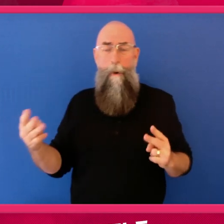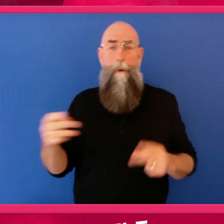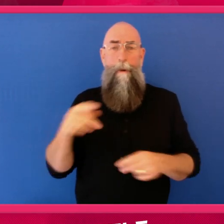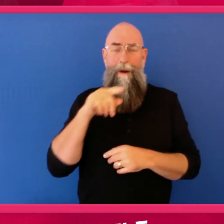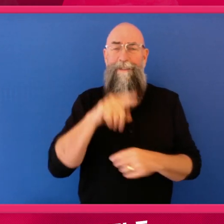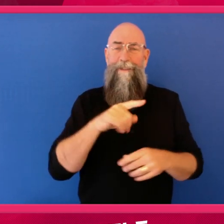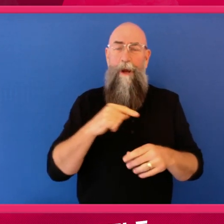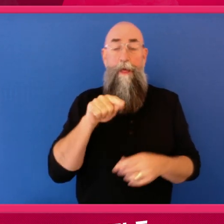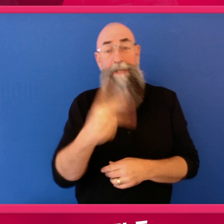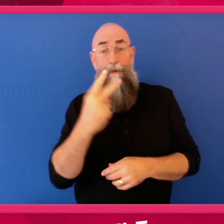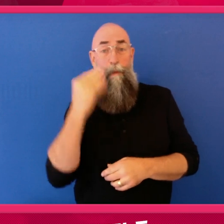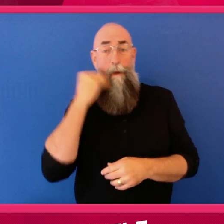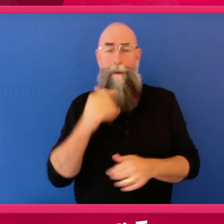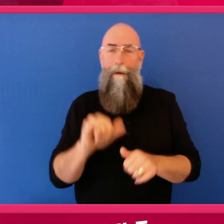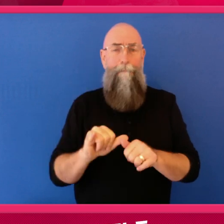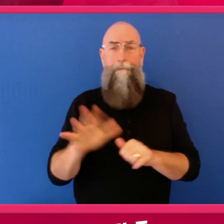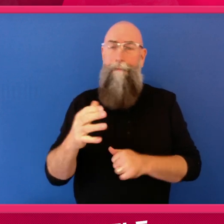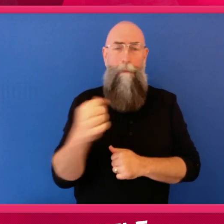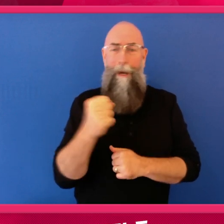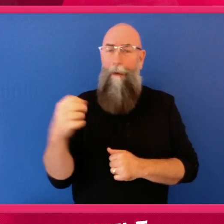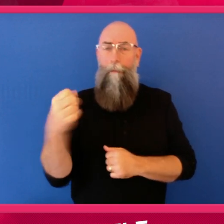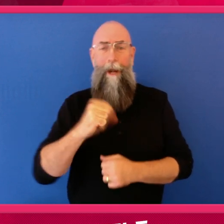in the best possible way. Kurt Fearnley: Yeah, amazing. And that photo